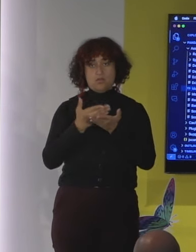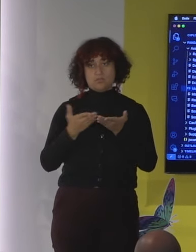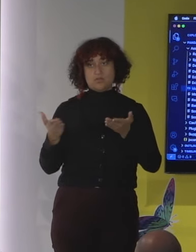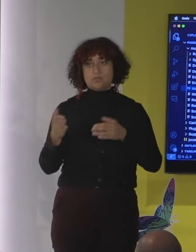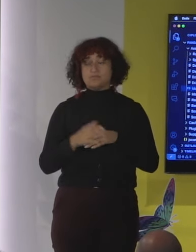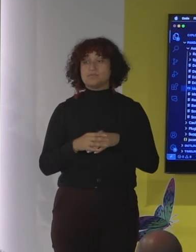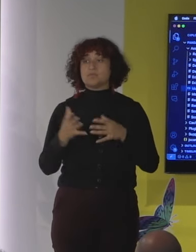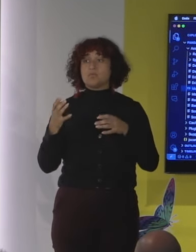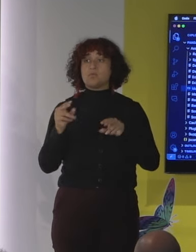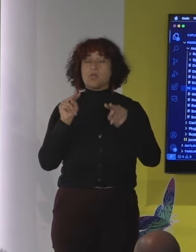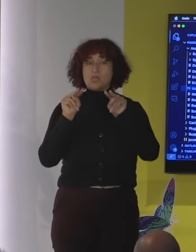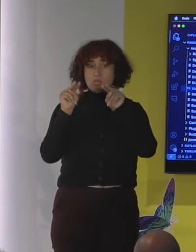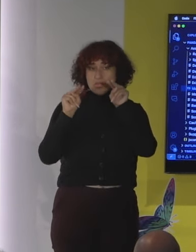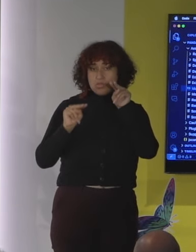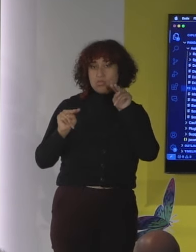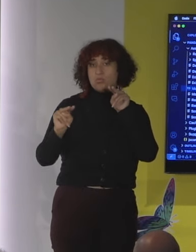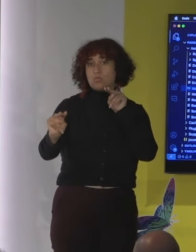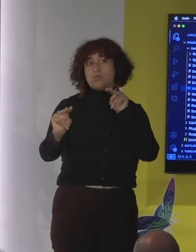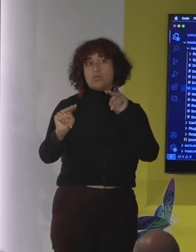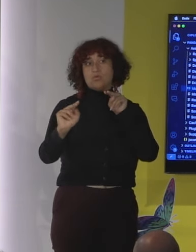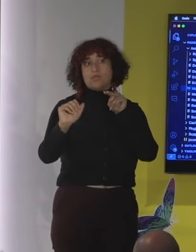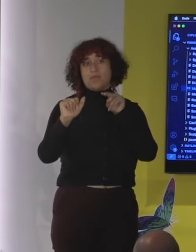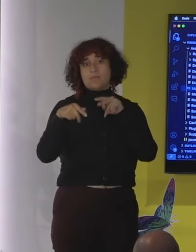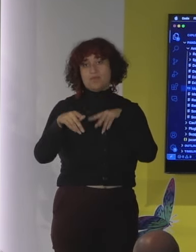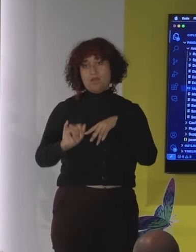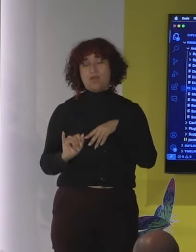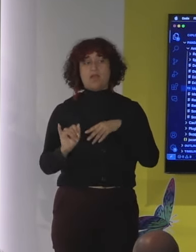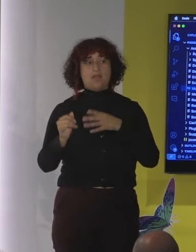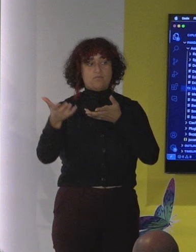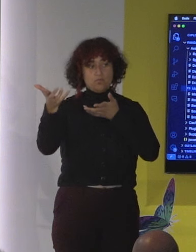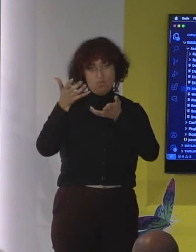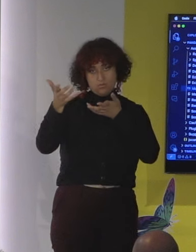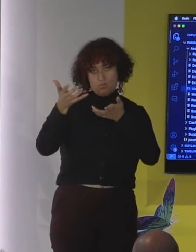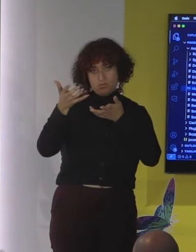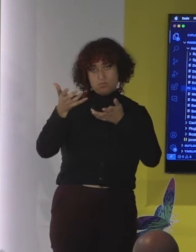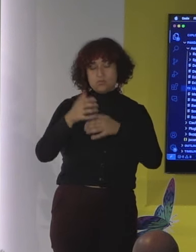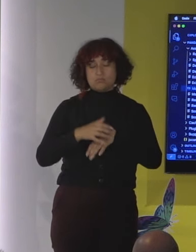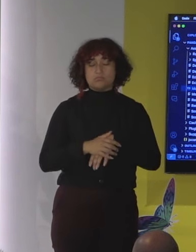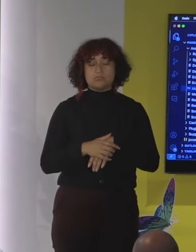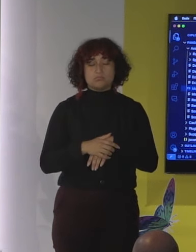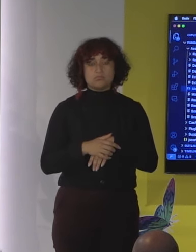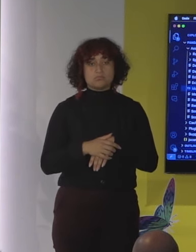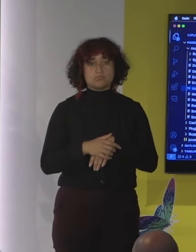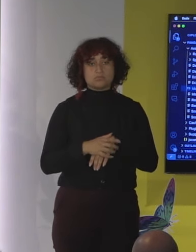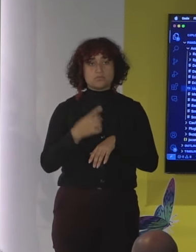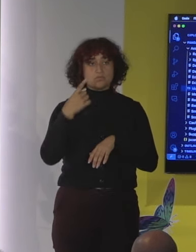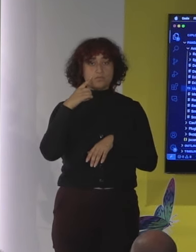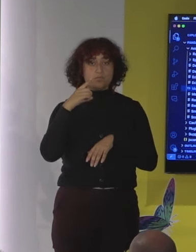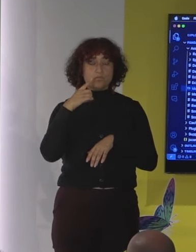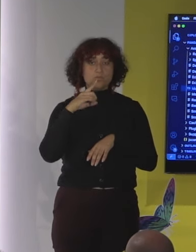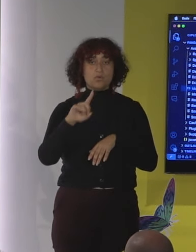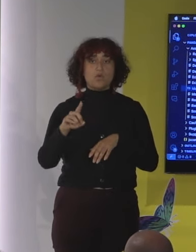Then, we wanna look through the API of the interactable for a trigger event.